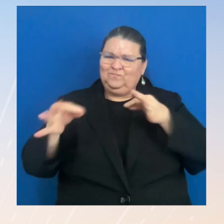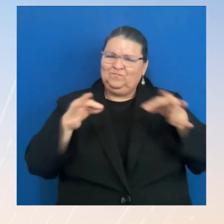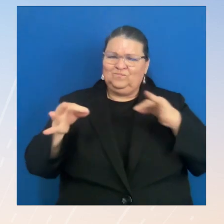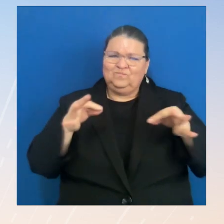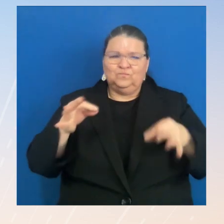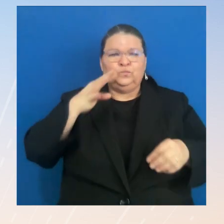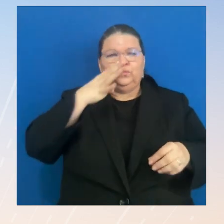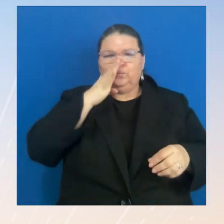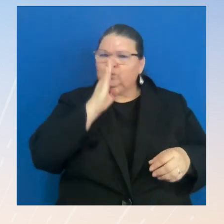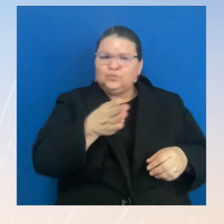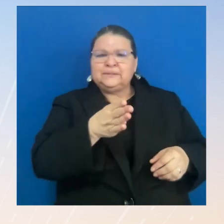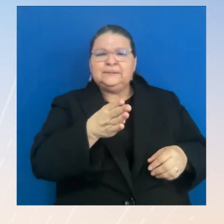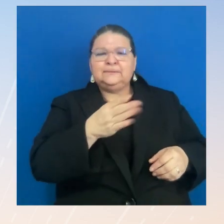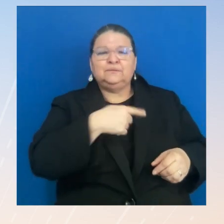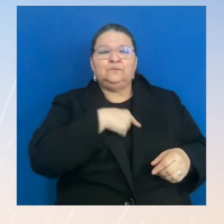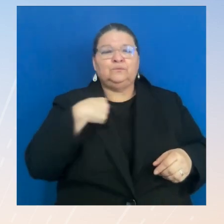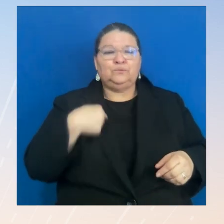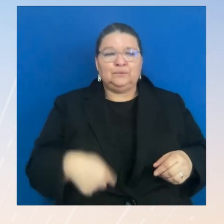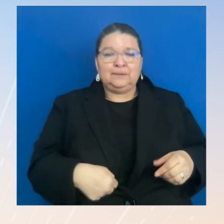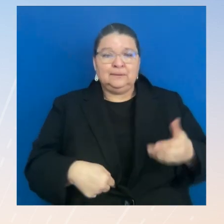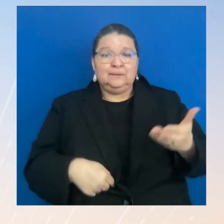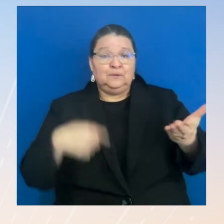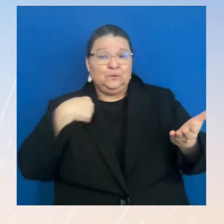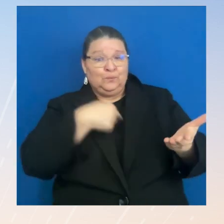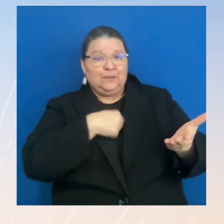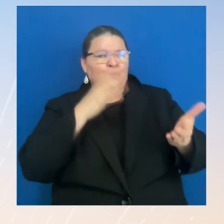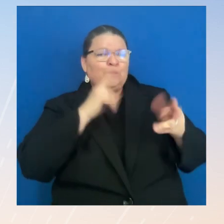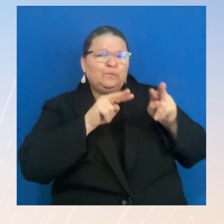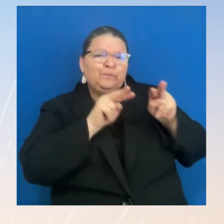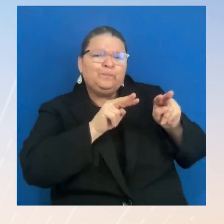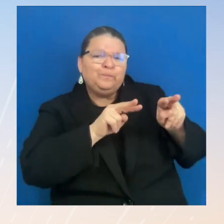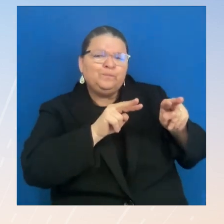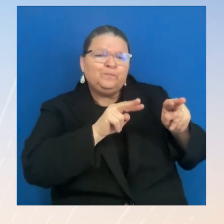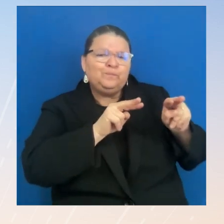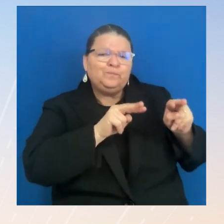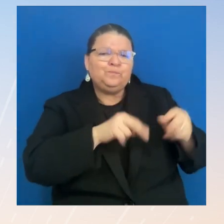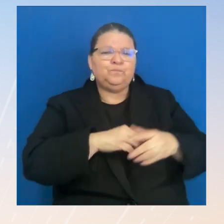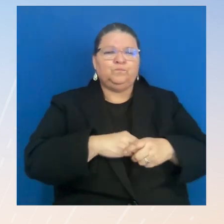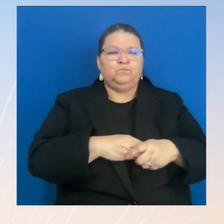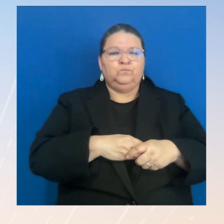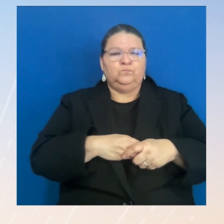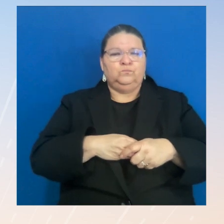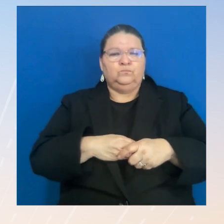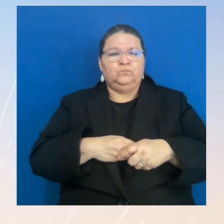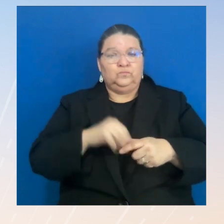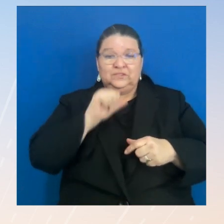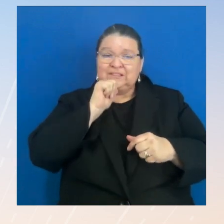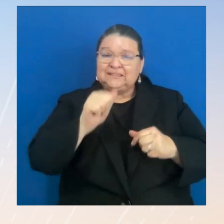made clear that it's not just us. The decisions that China makes are going to be watched by the world.